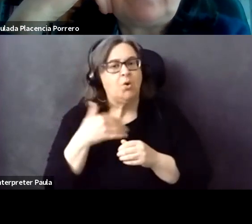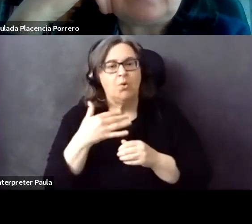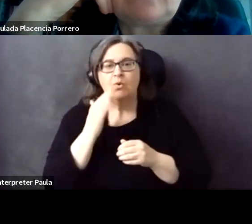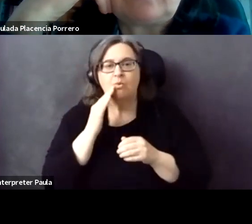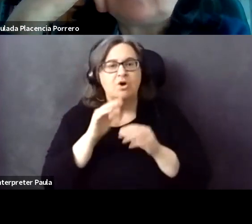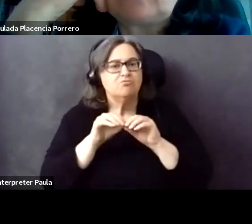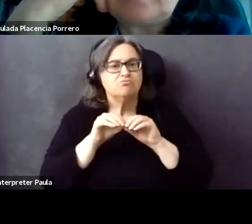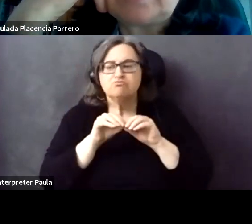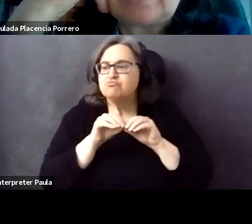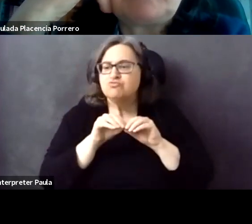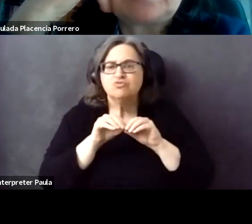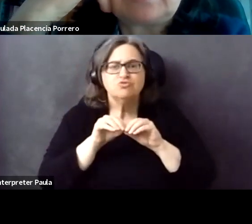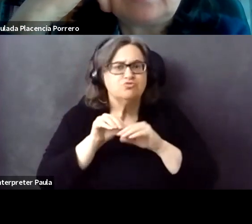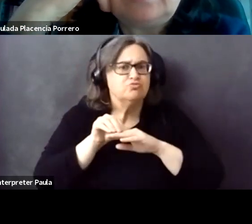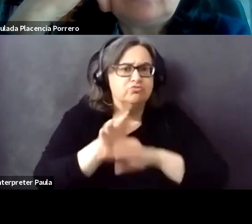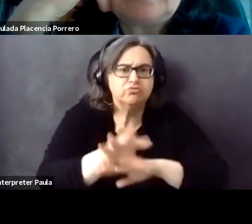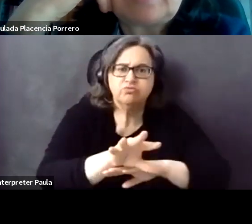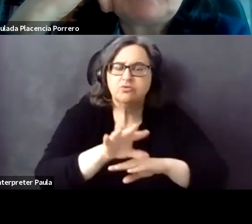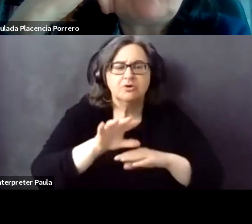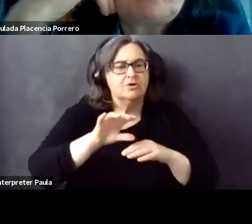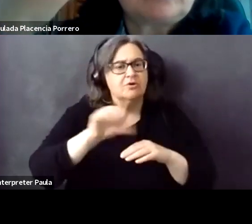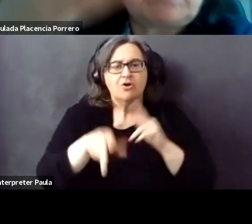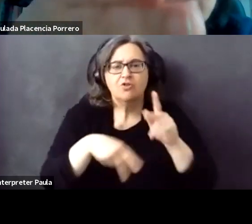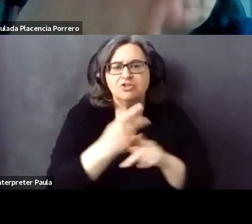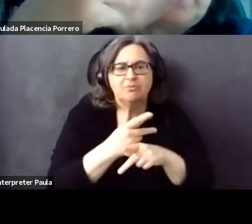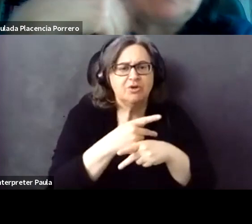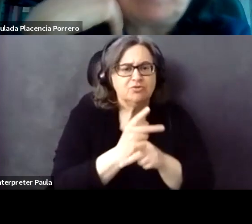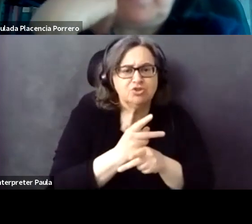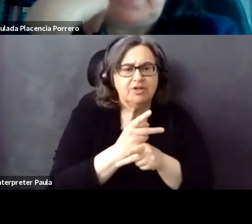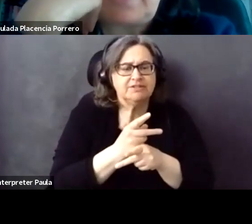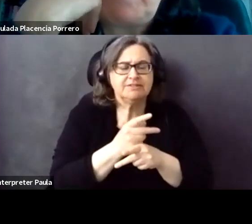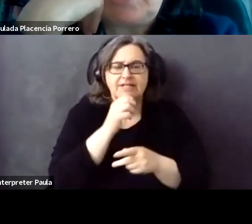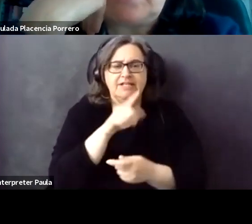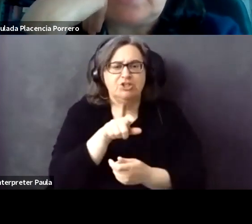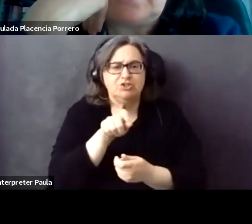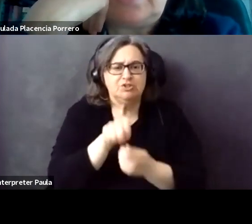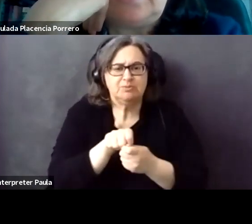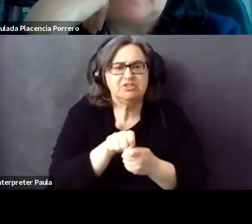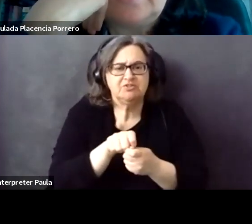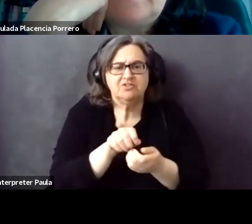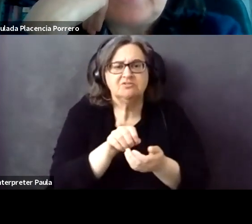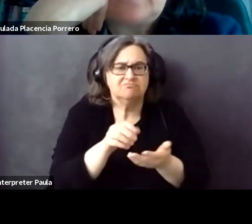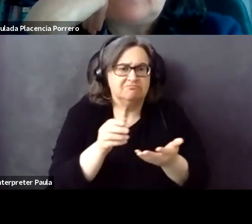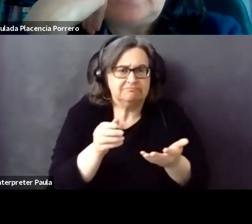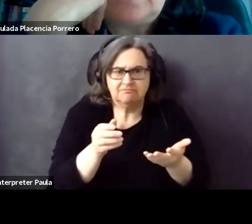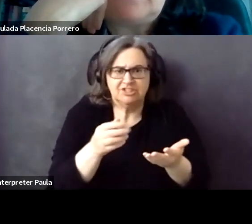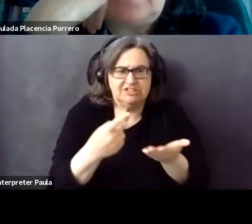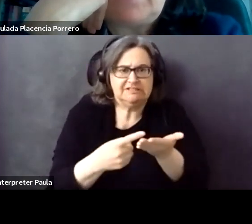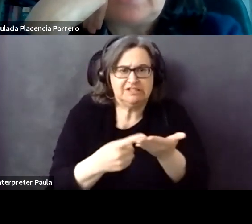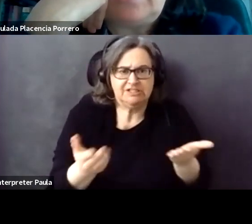knowledge and specialties on how to make products and services, I think that that will have an immense spillover effect for other types